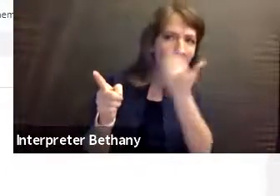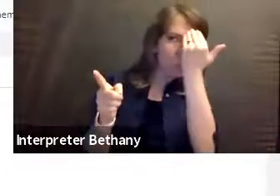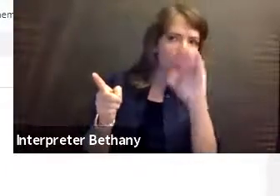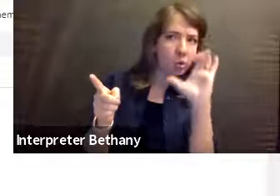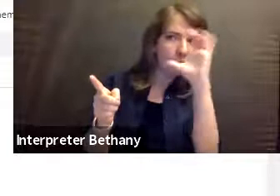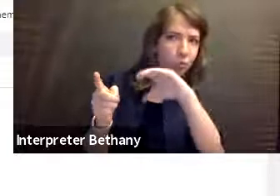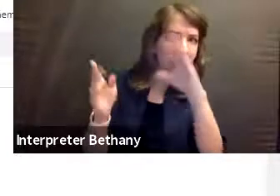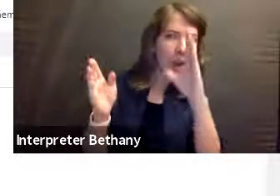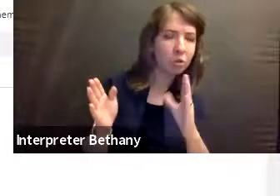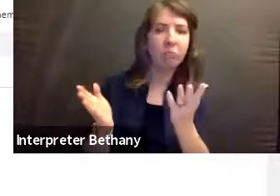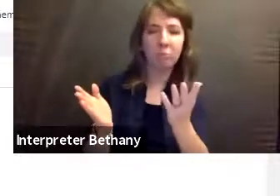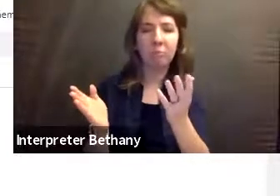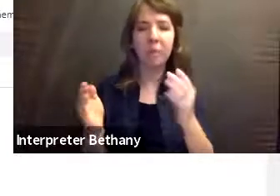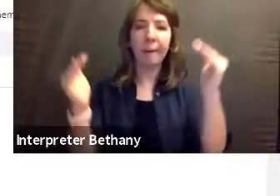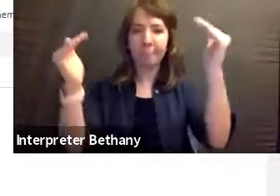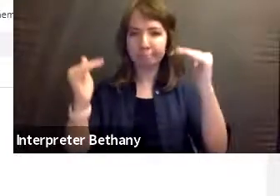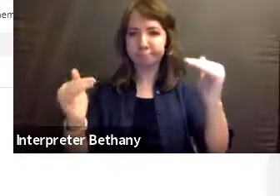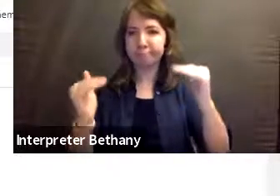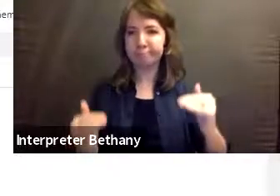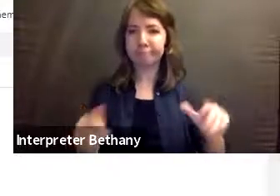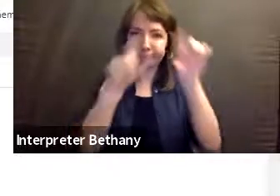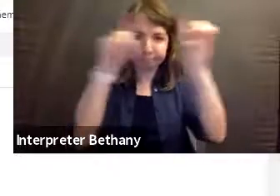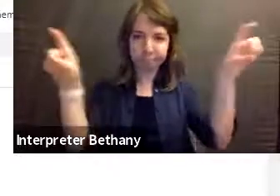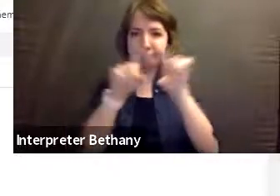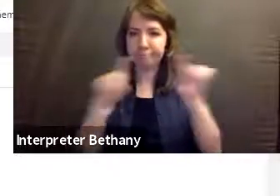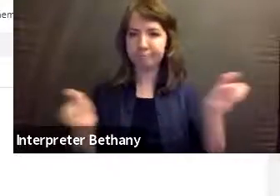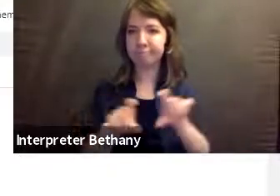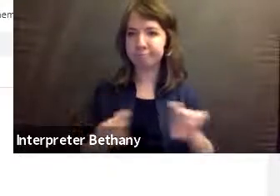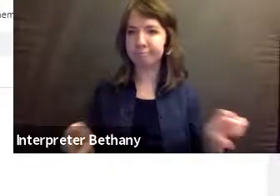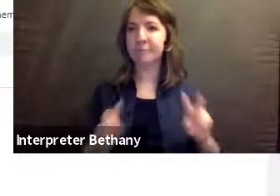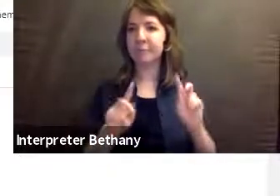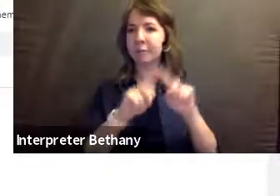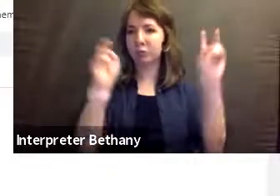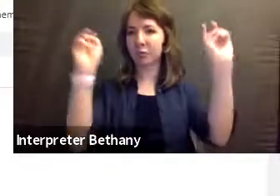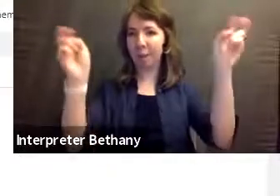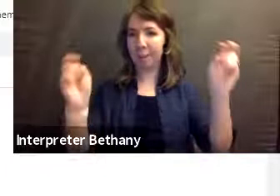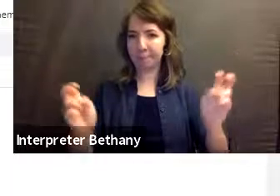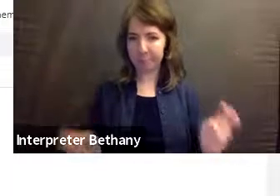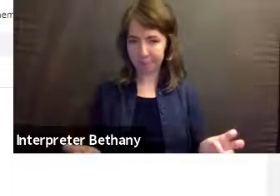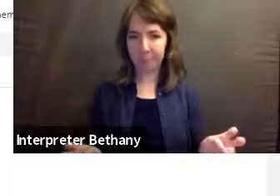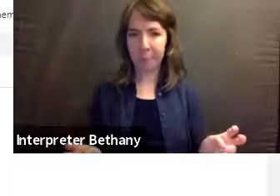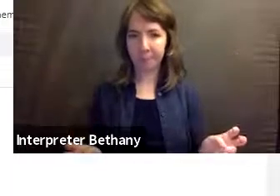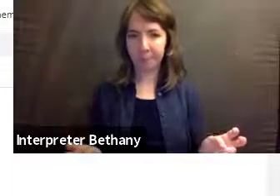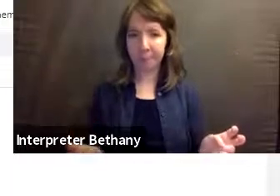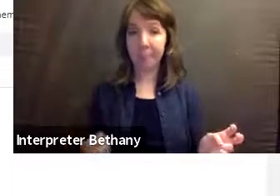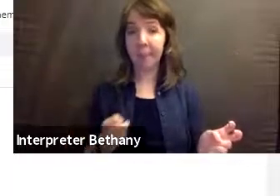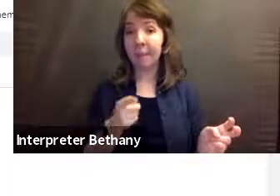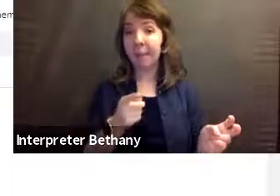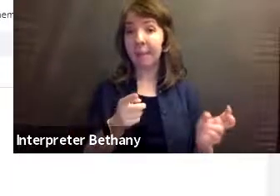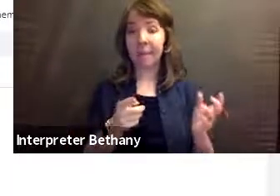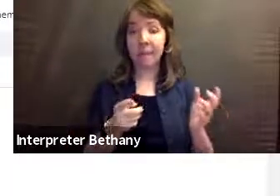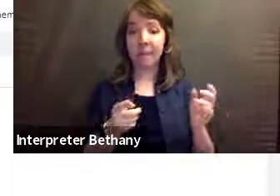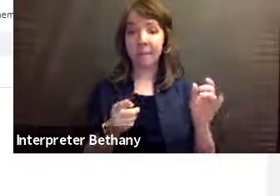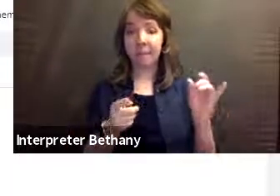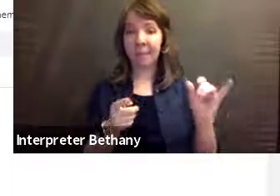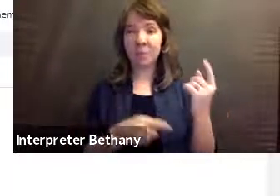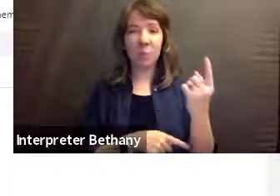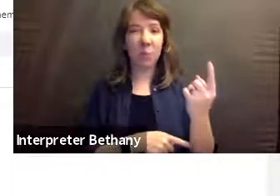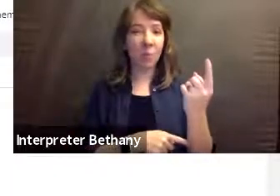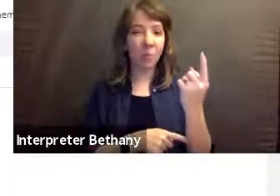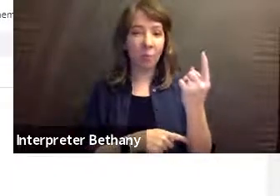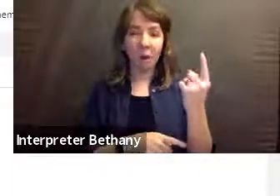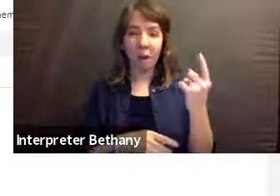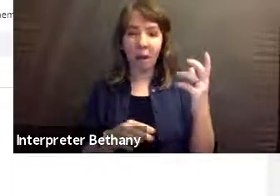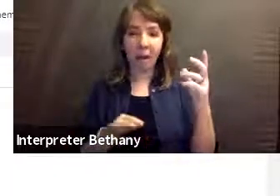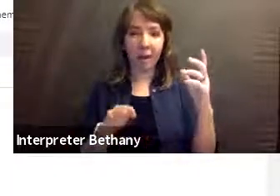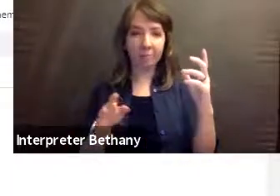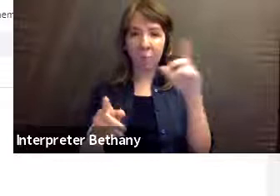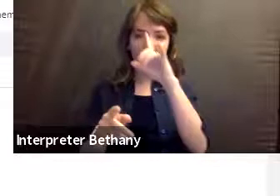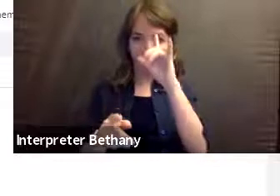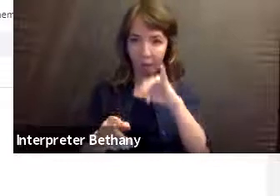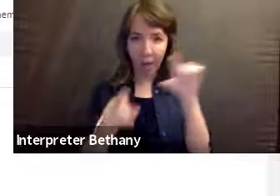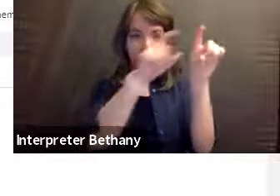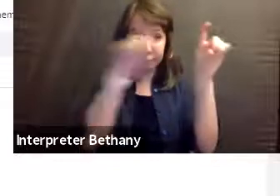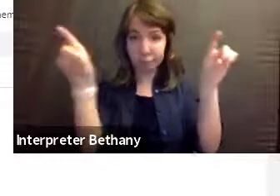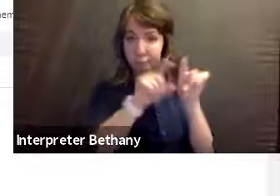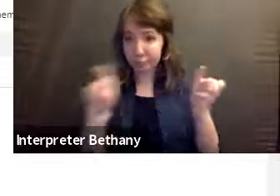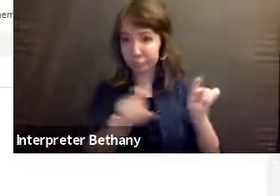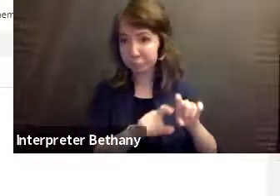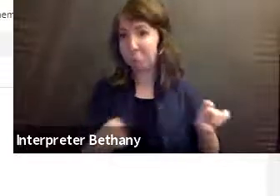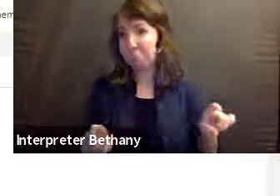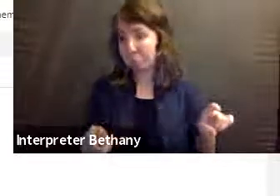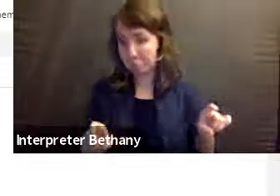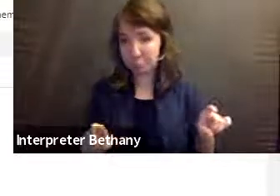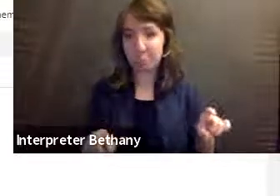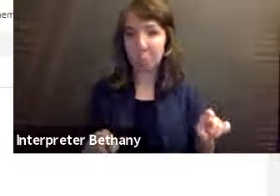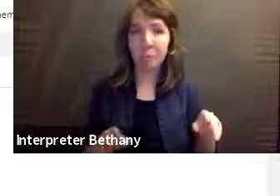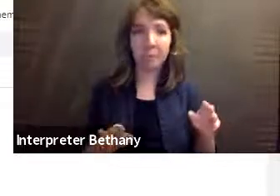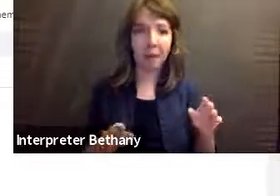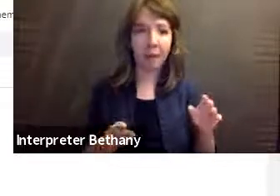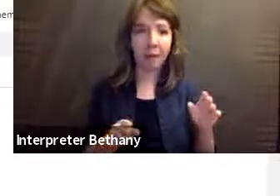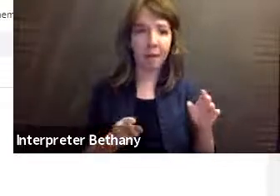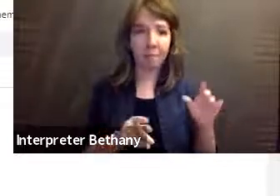Linda Kobashigawa: Children's biographies civil rights poetry, things like that. And this is basically just one layout of what an option would look like. You'll see the title over here on the left hand side.